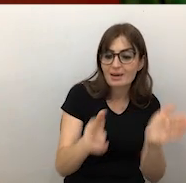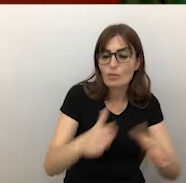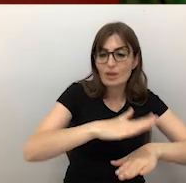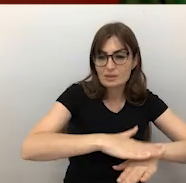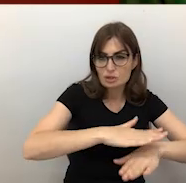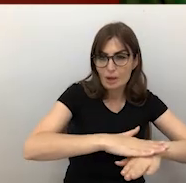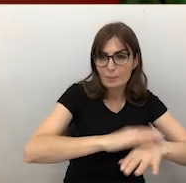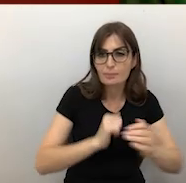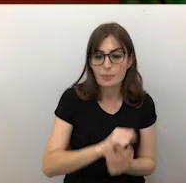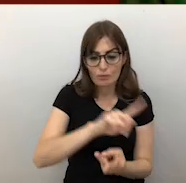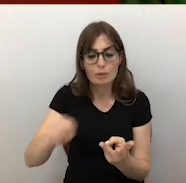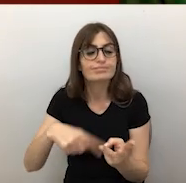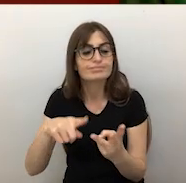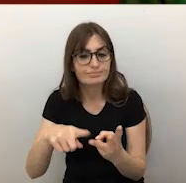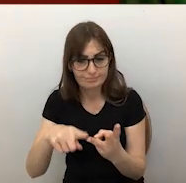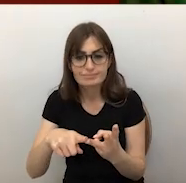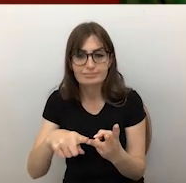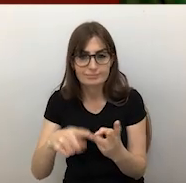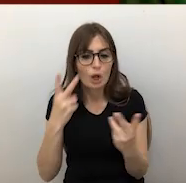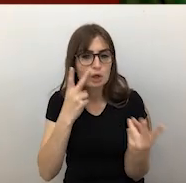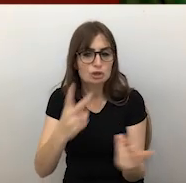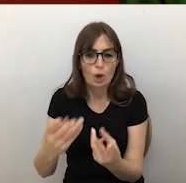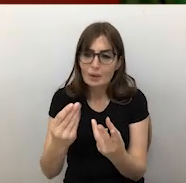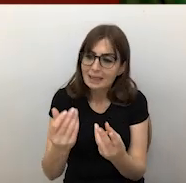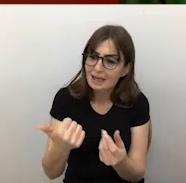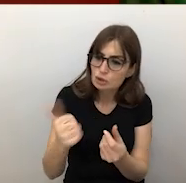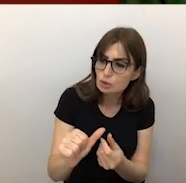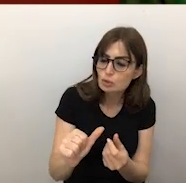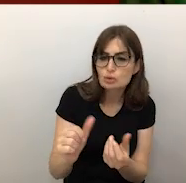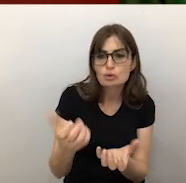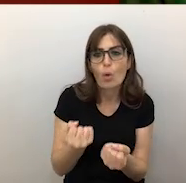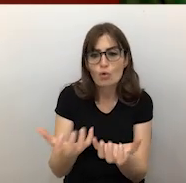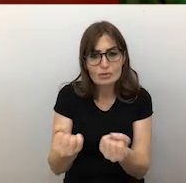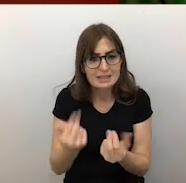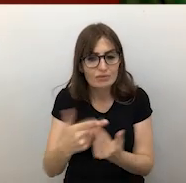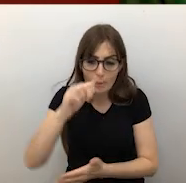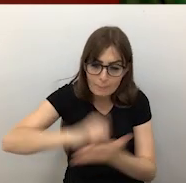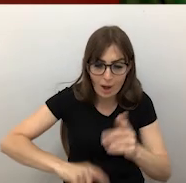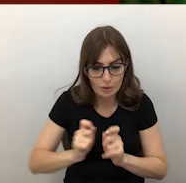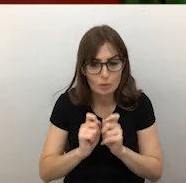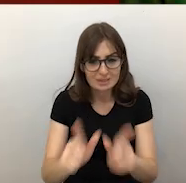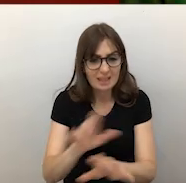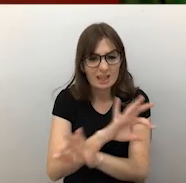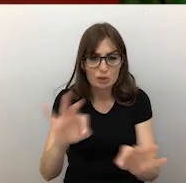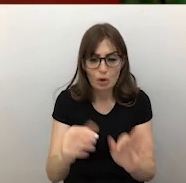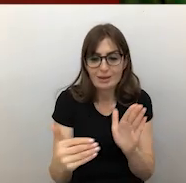or deficit for the period. Cash flows from investing activities shows cash used or received from buying